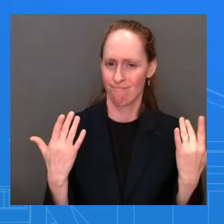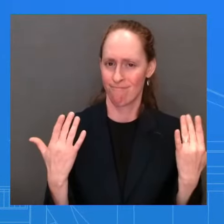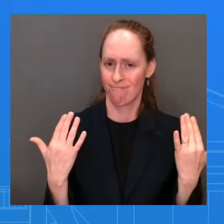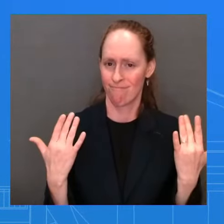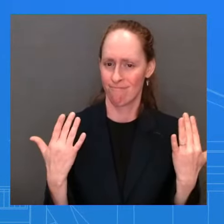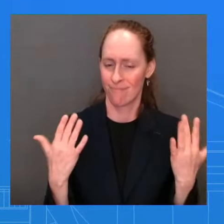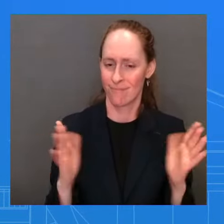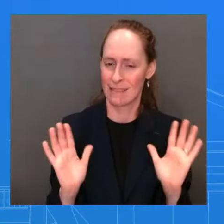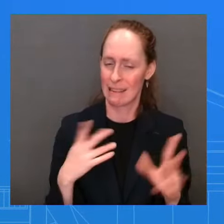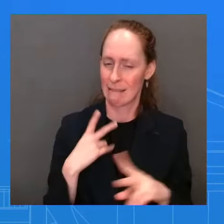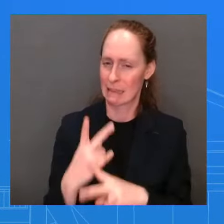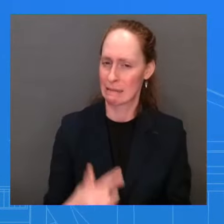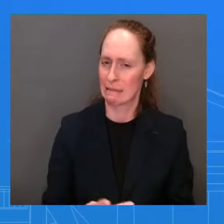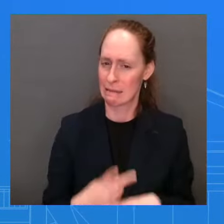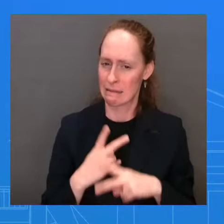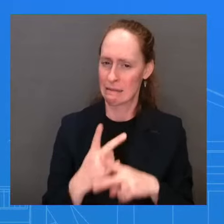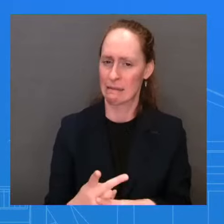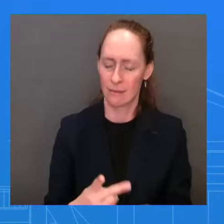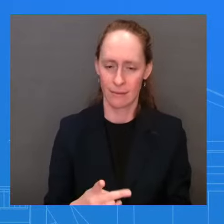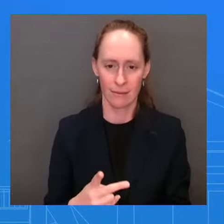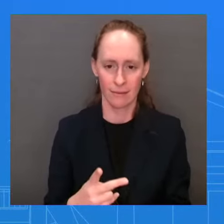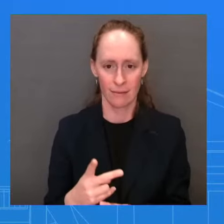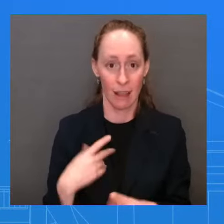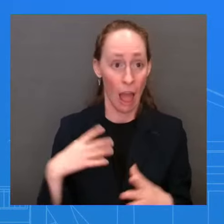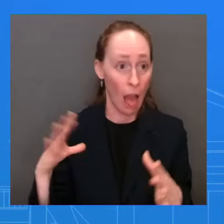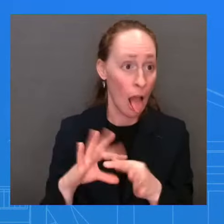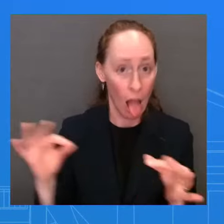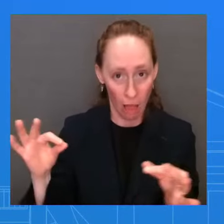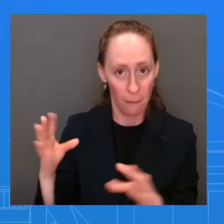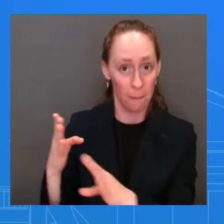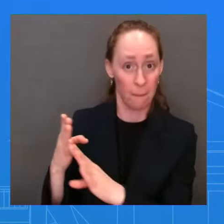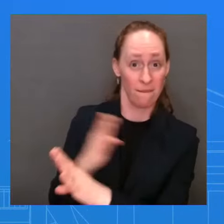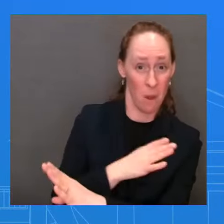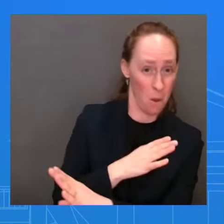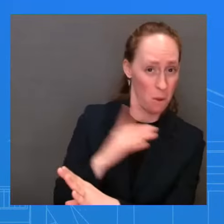The Press: Cool. So we think that Putin might be going to South Africa in August for the BRICS Summit.